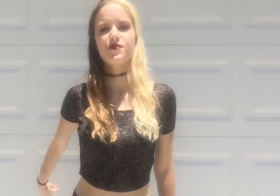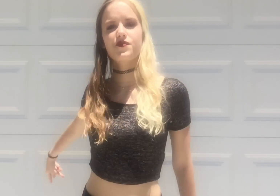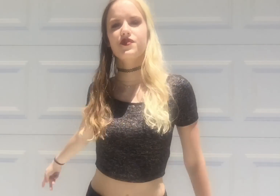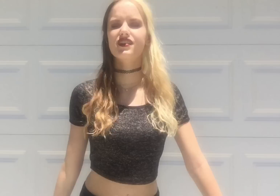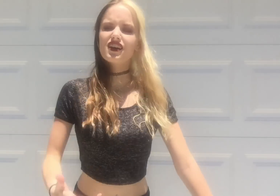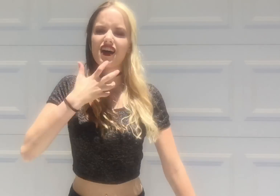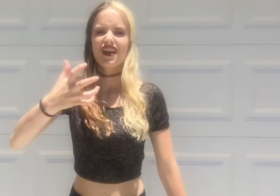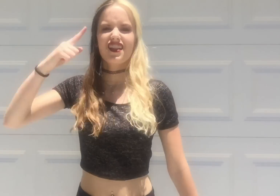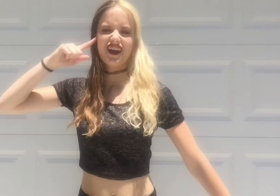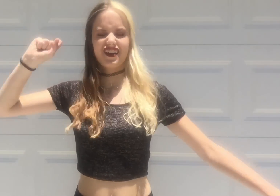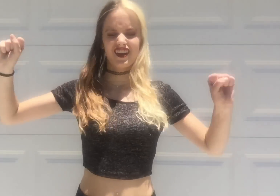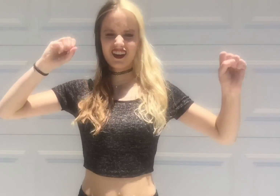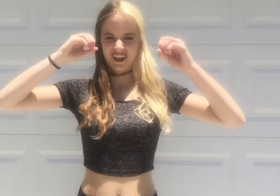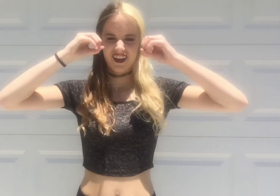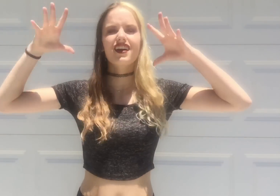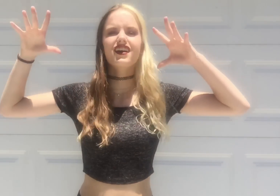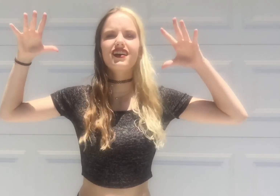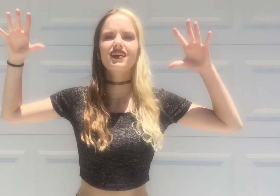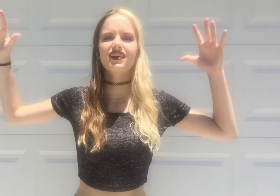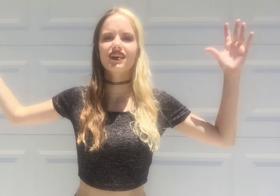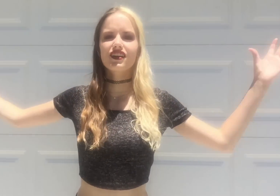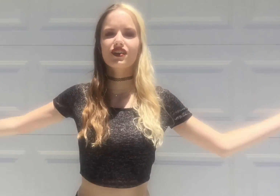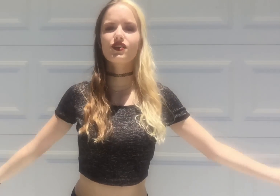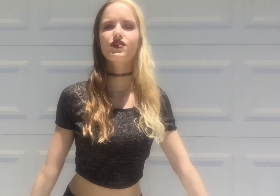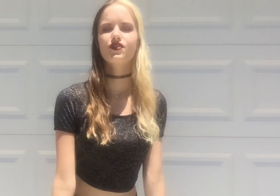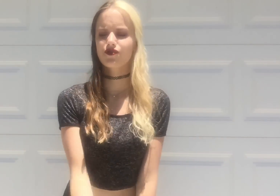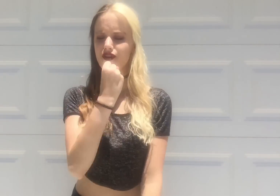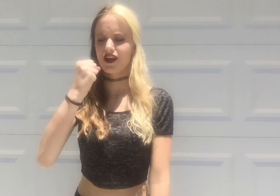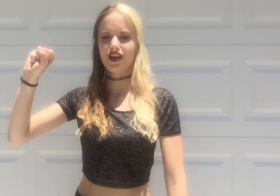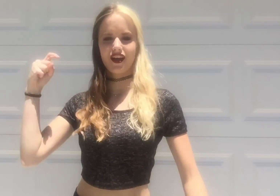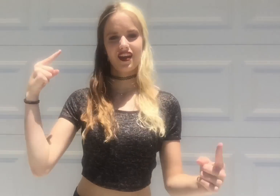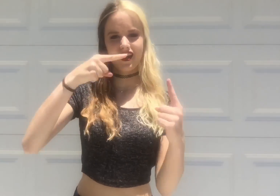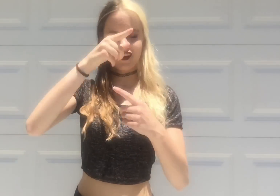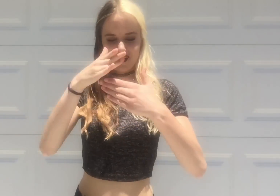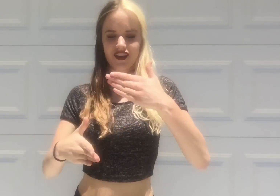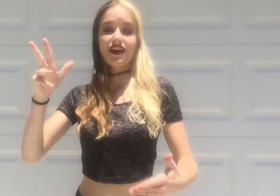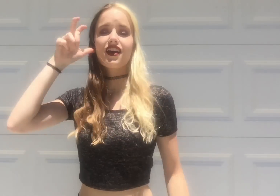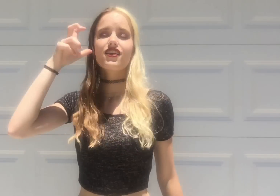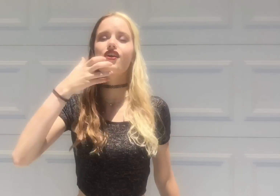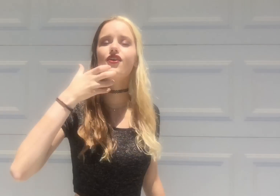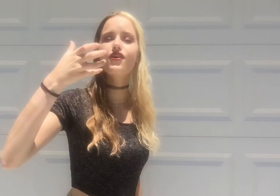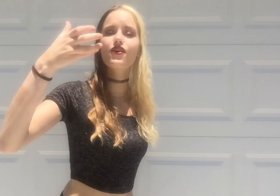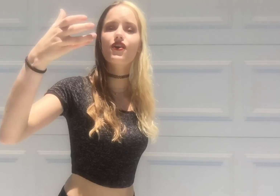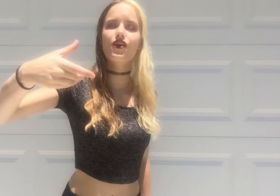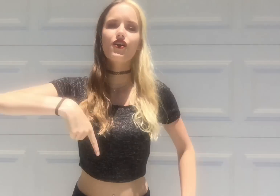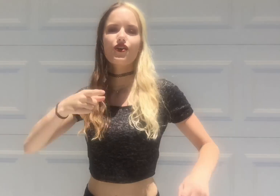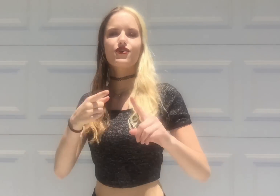Let's shout it loud and clear Defiant to the end we hear the call